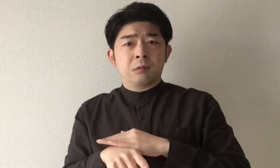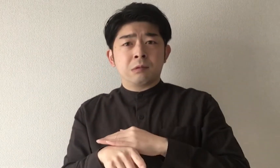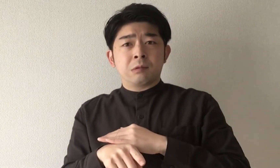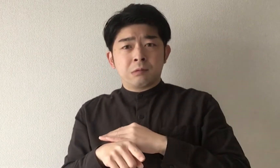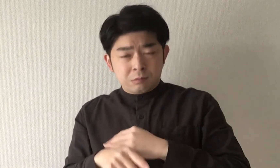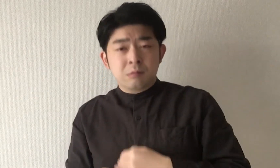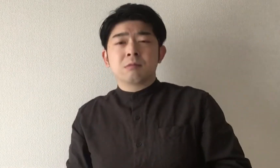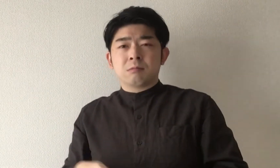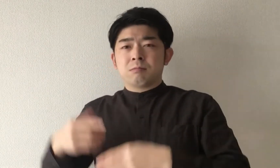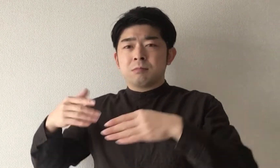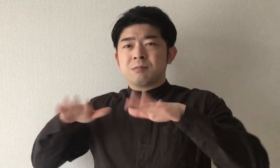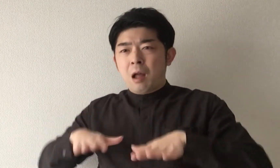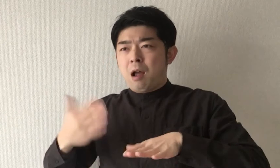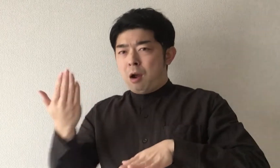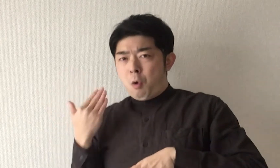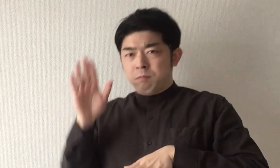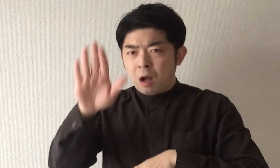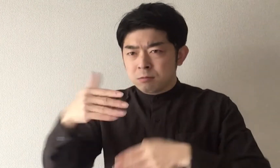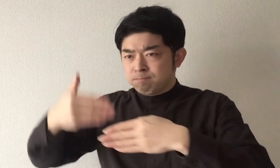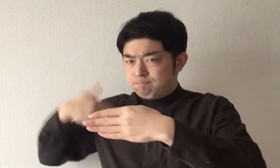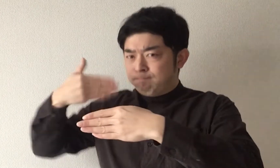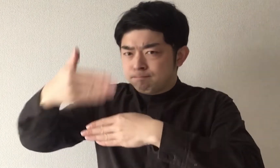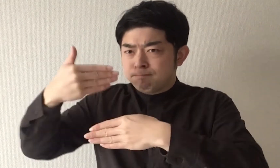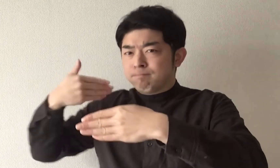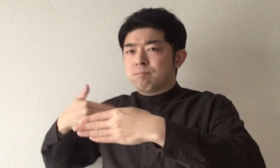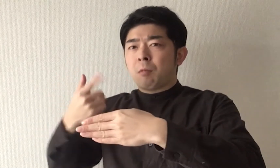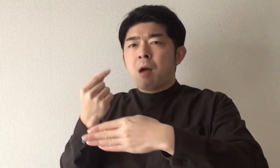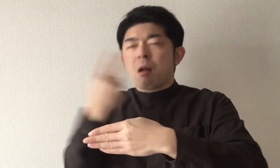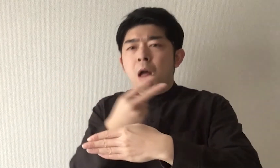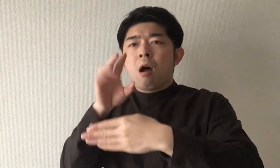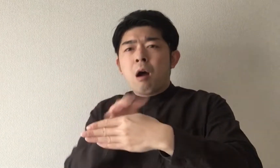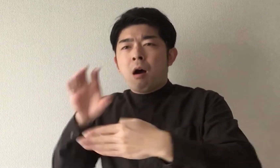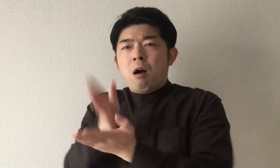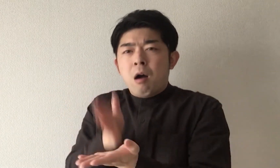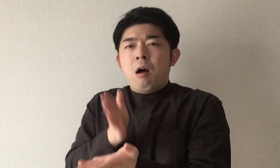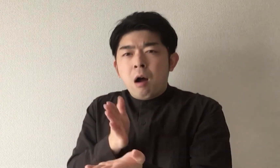Explaining the change in time using the A-series itself